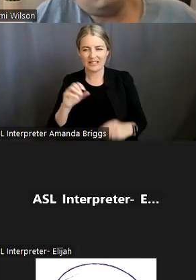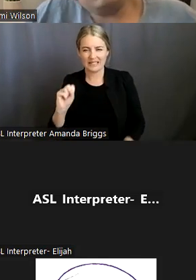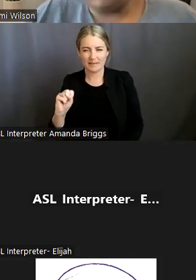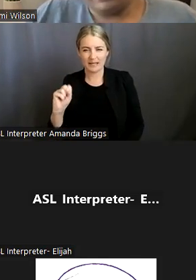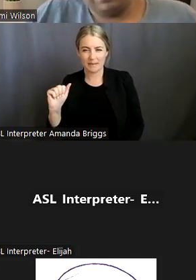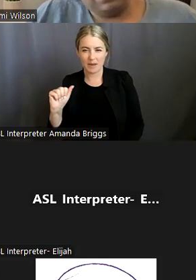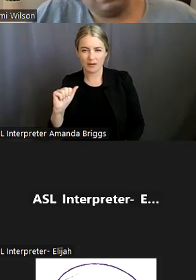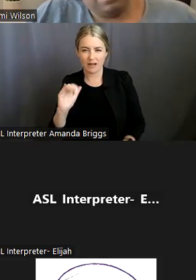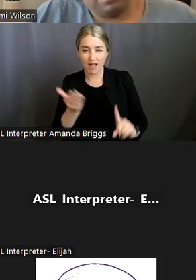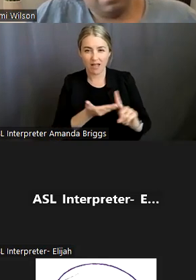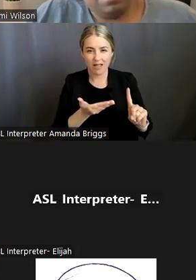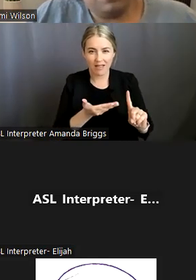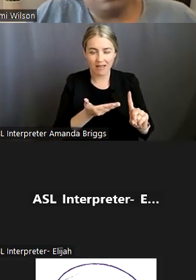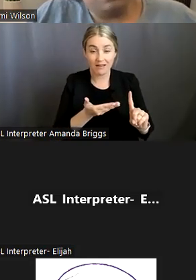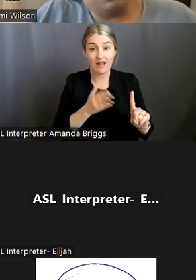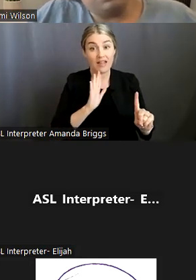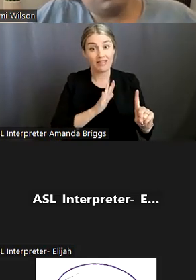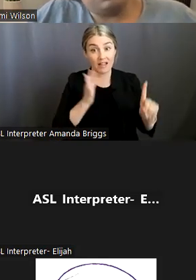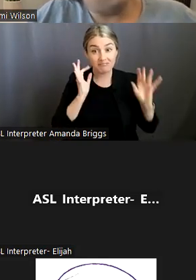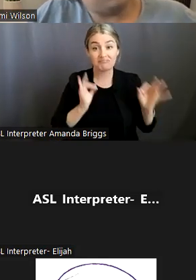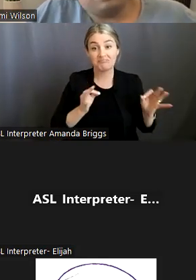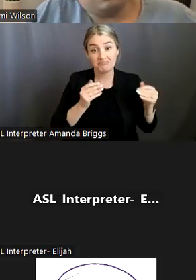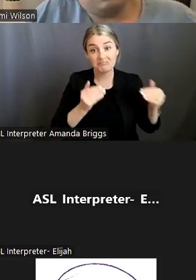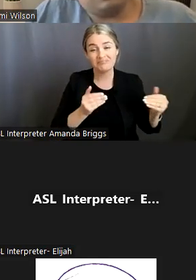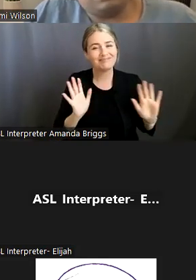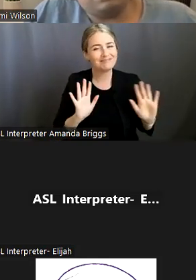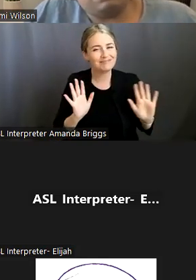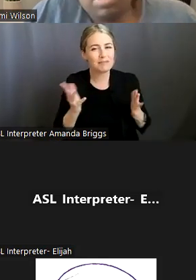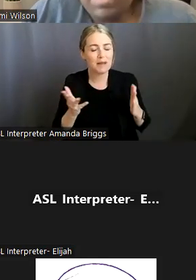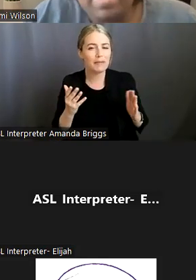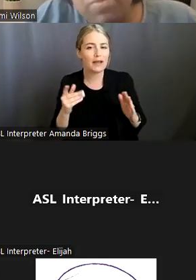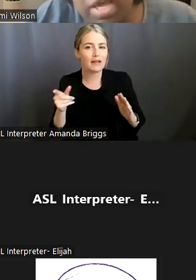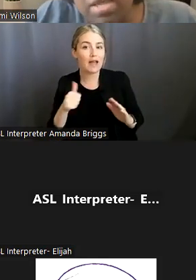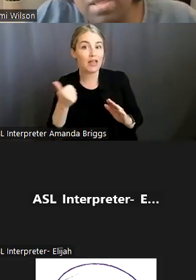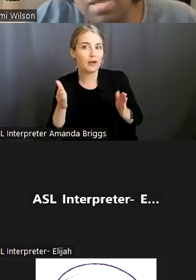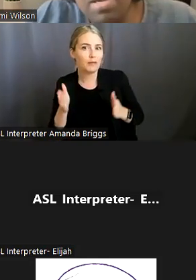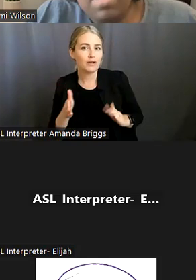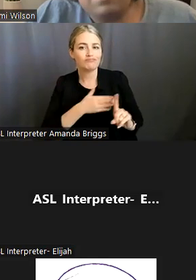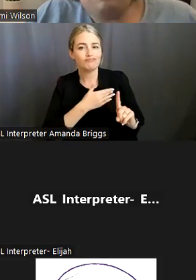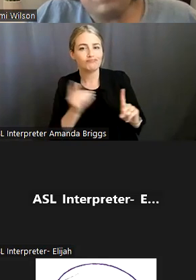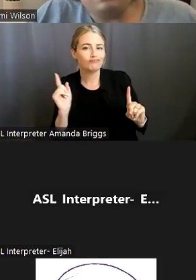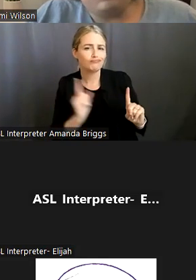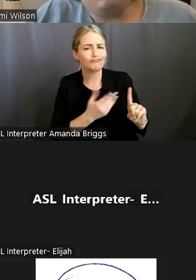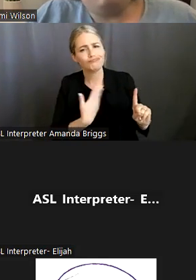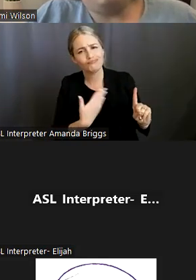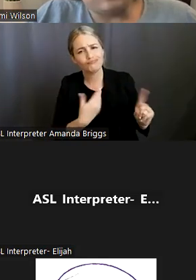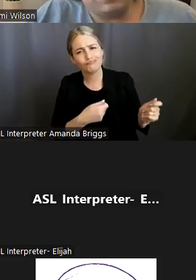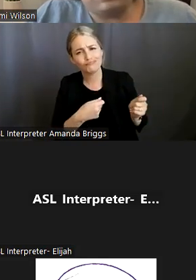choice to use substances to begin with. They may be forced